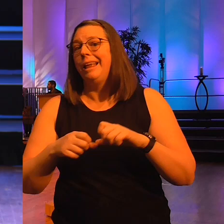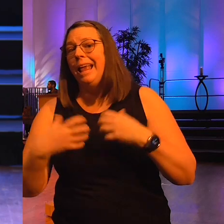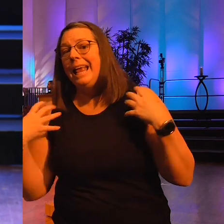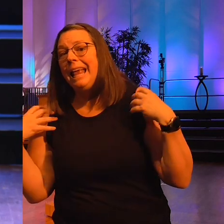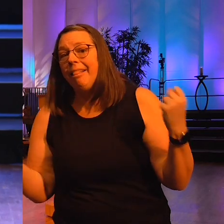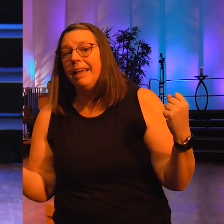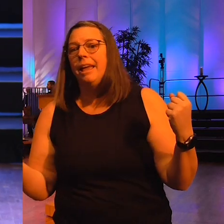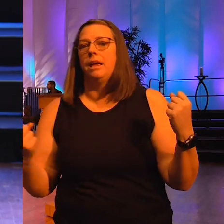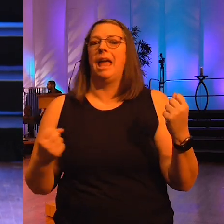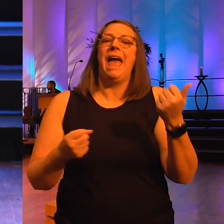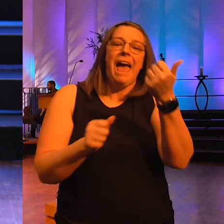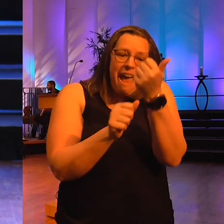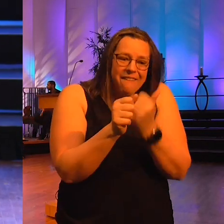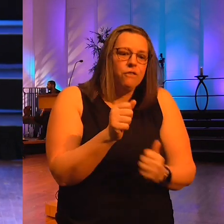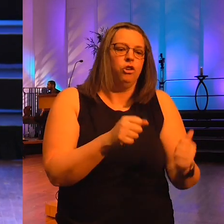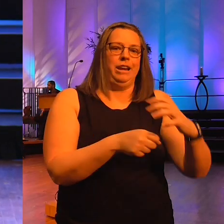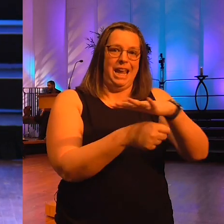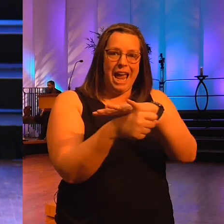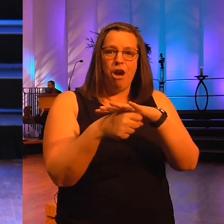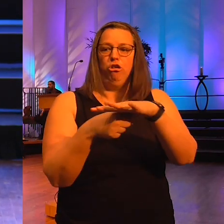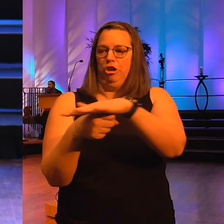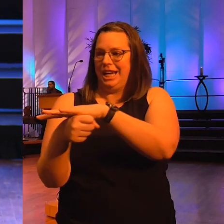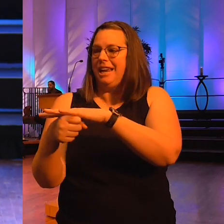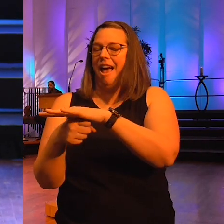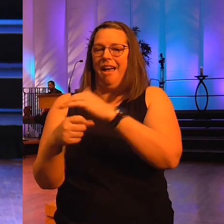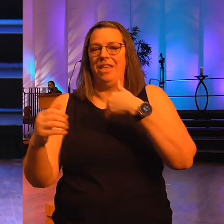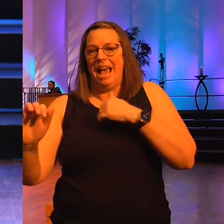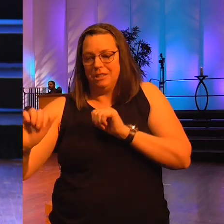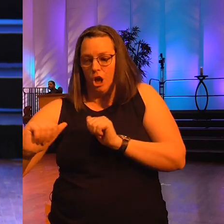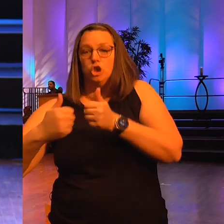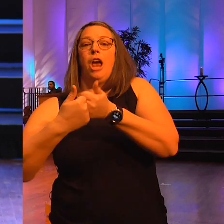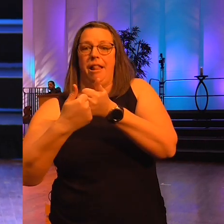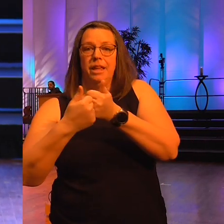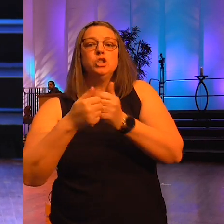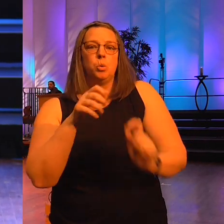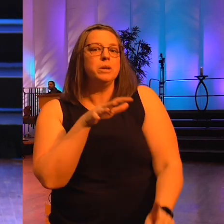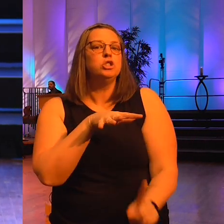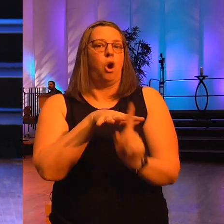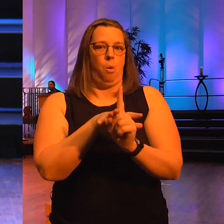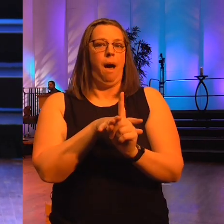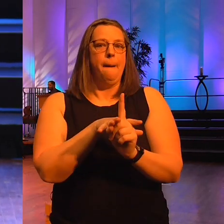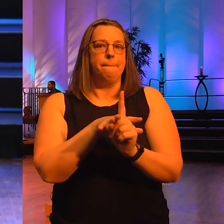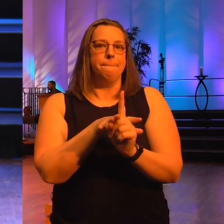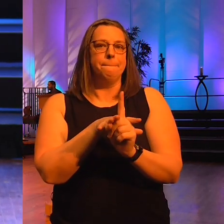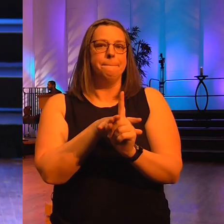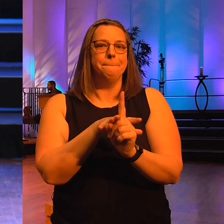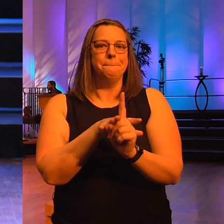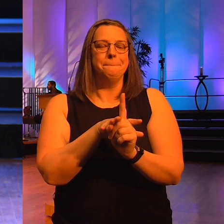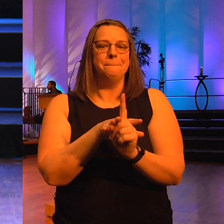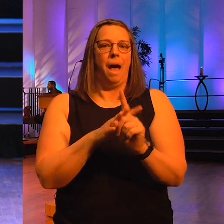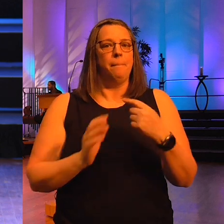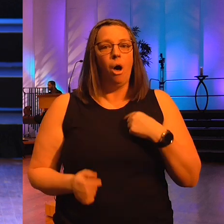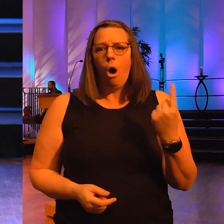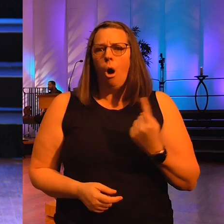Our Lives that calls with a challenge we show up with resilience and I'm always ODed uh by